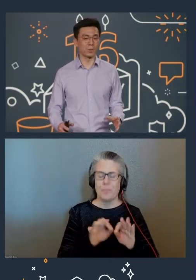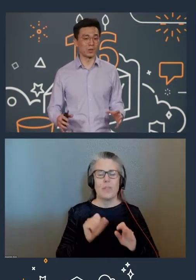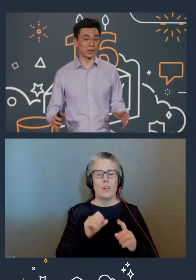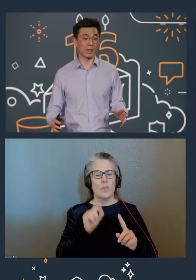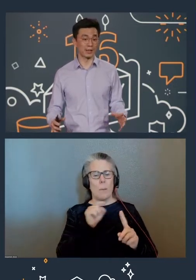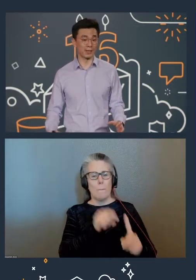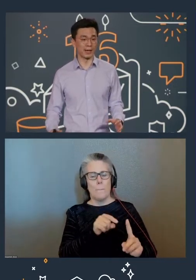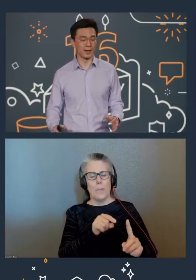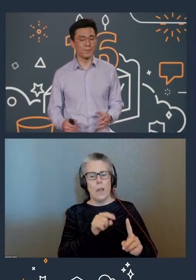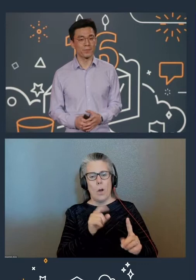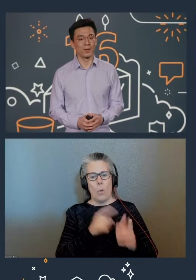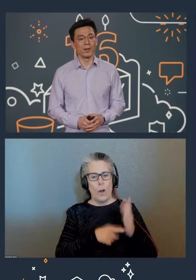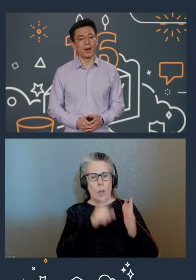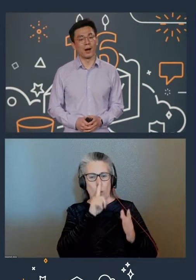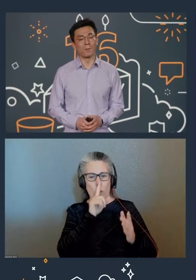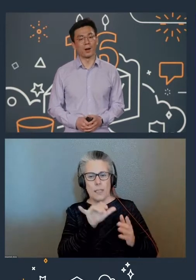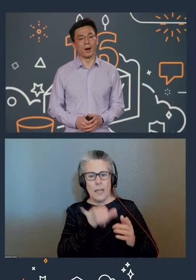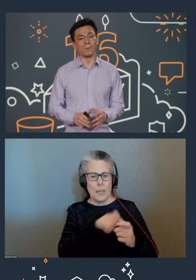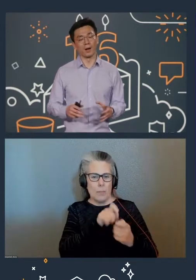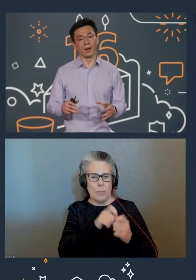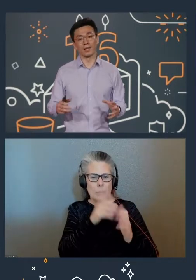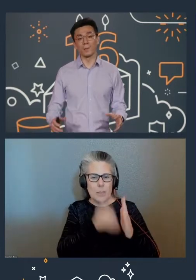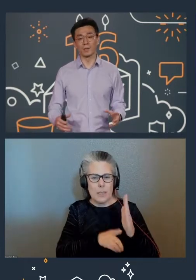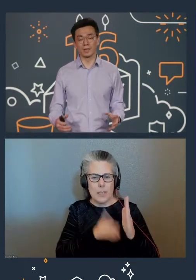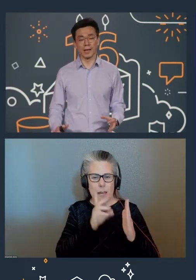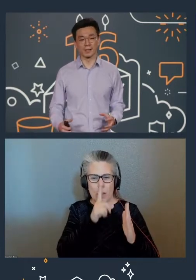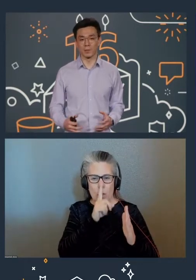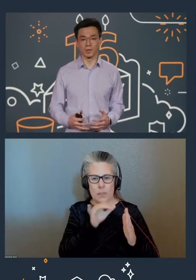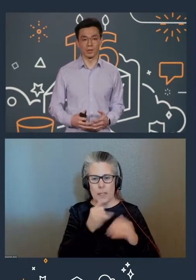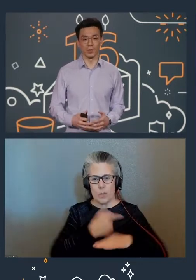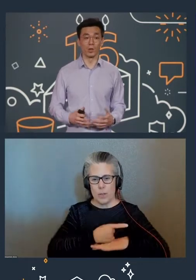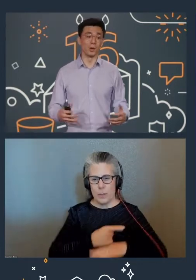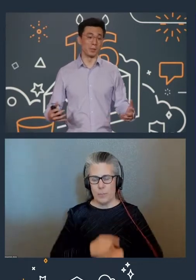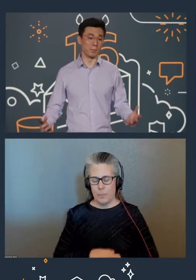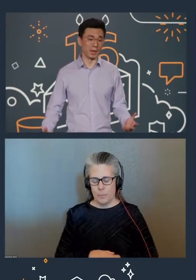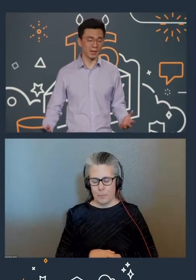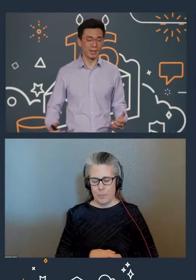would look like today. A table today is typically really, really big.